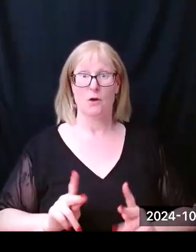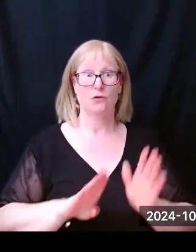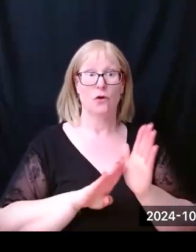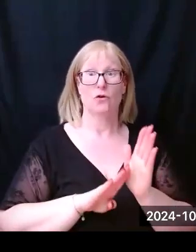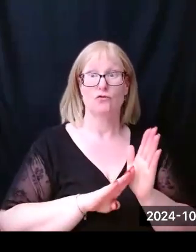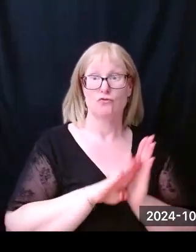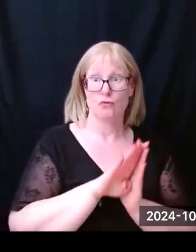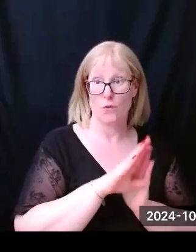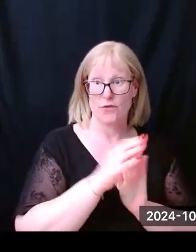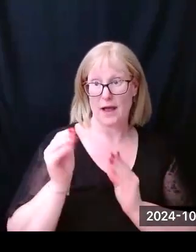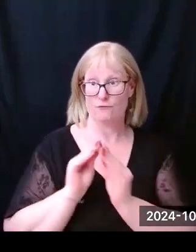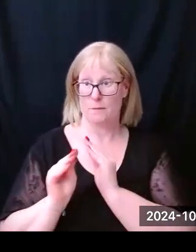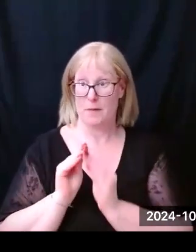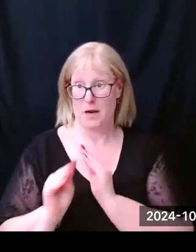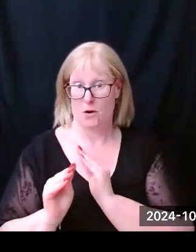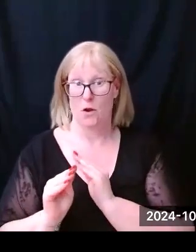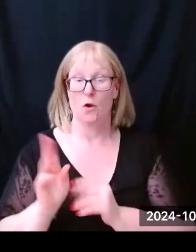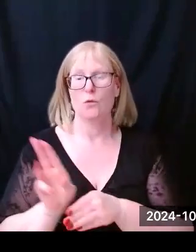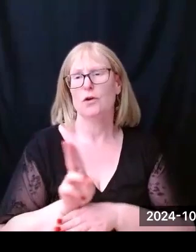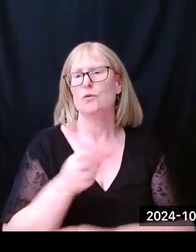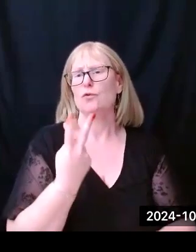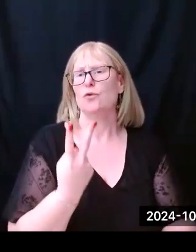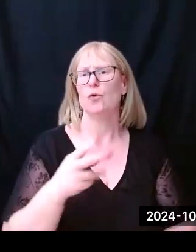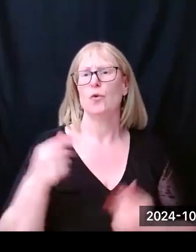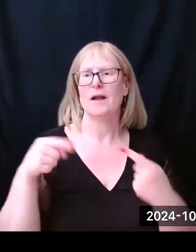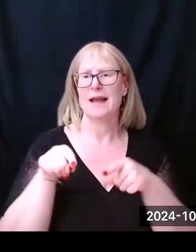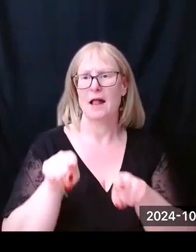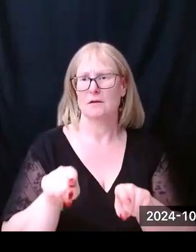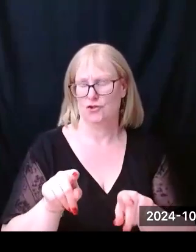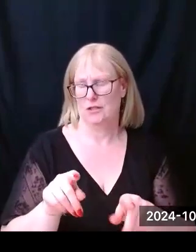to help us think about what are the things that we're seeing.